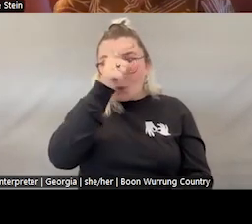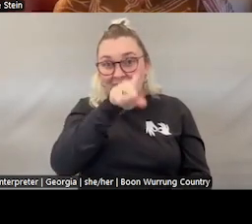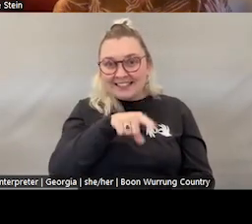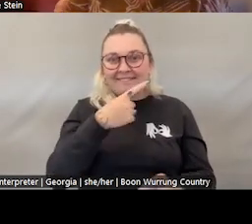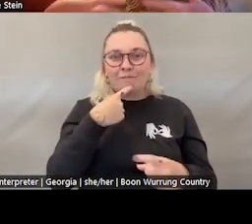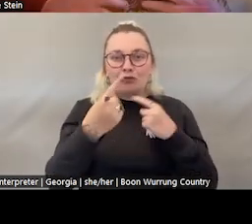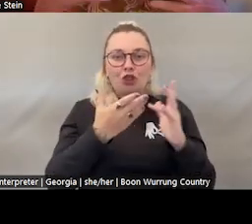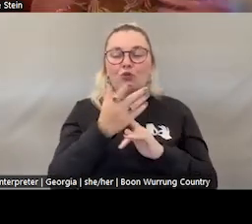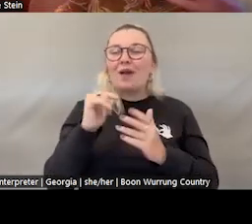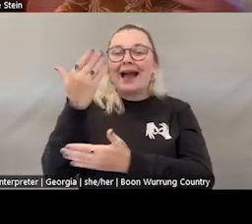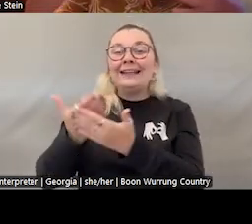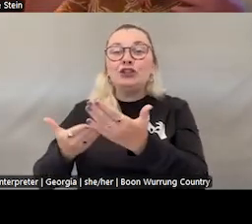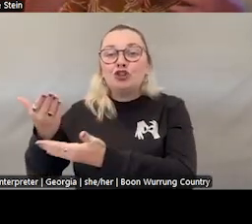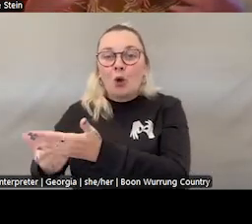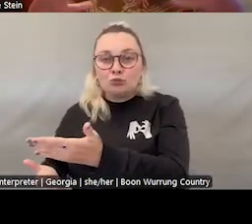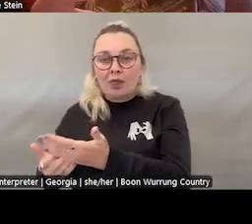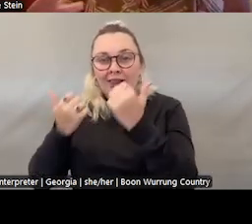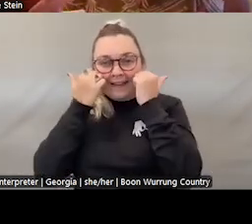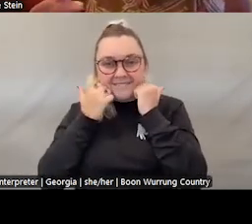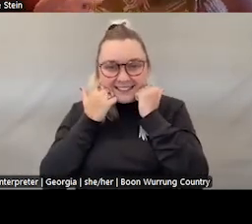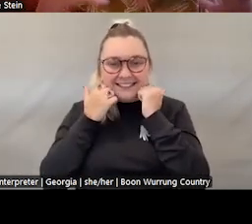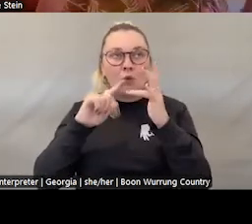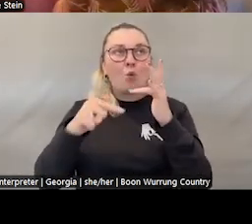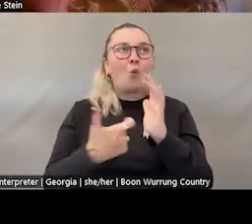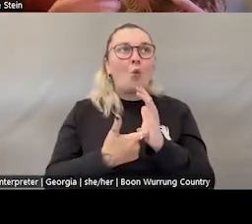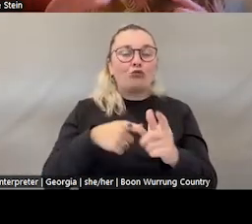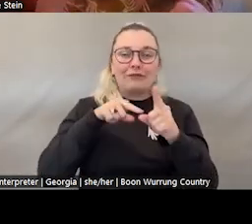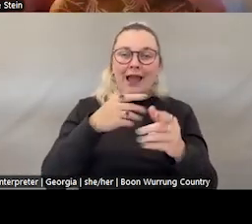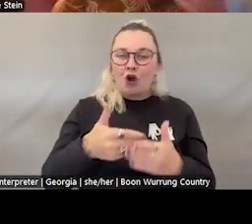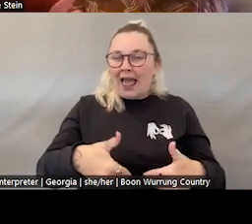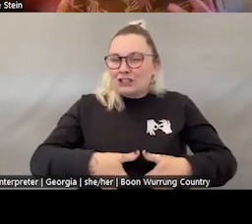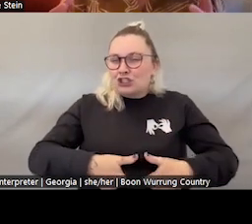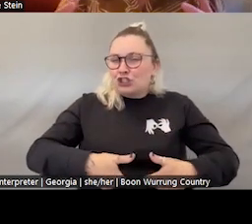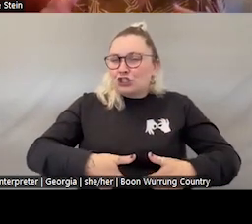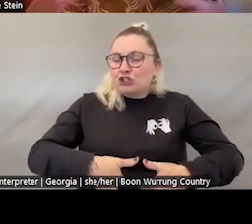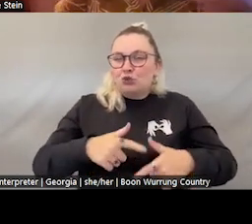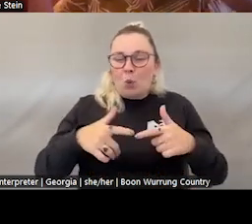anecdotal evidence or you are relying on hunches of fragments of information.